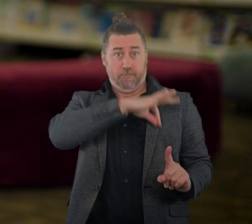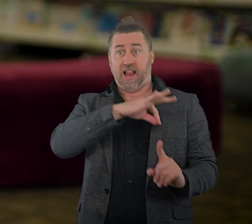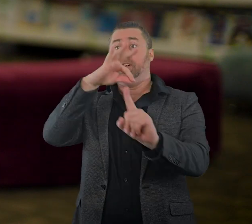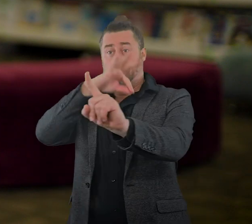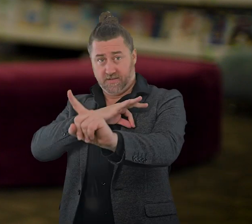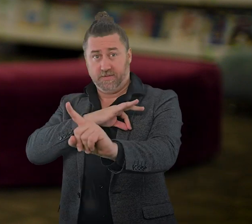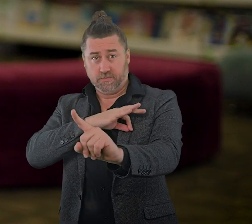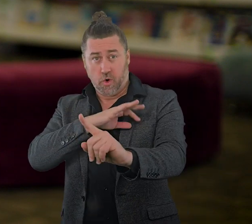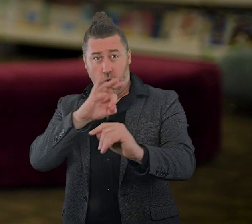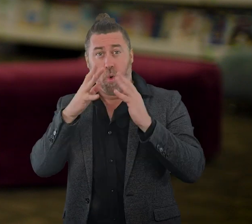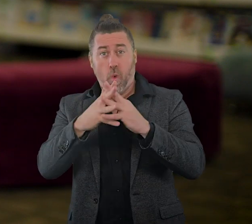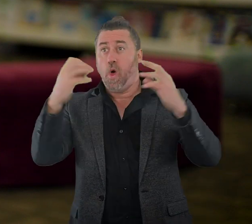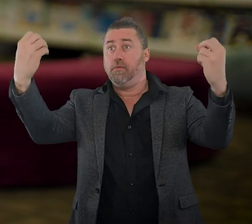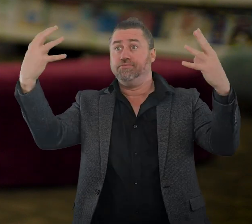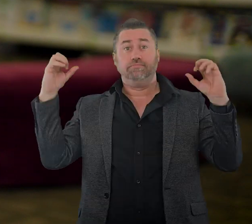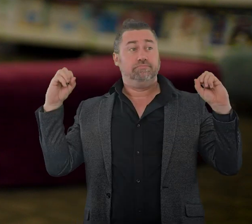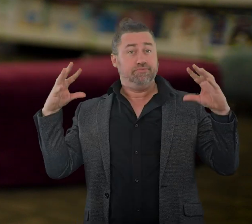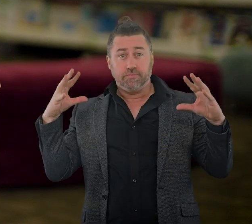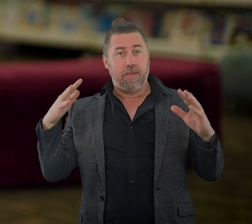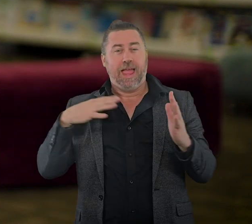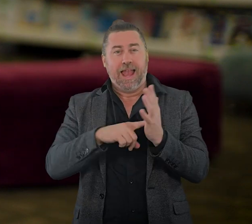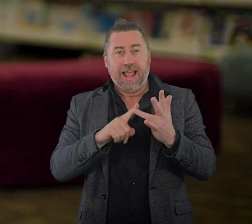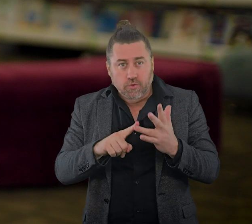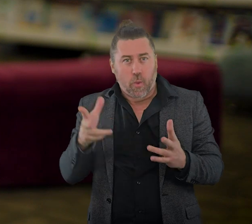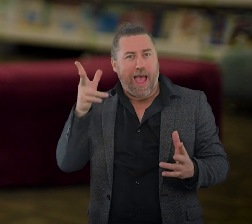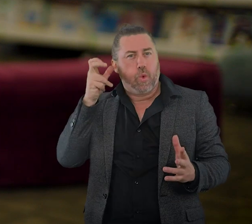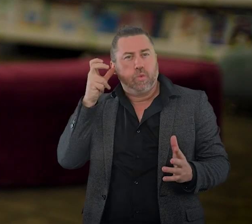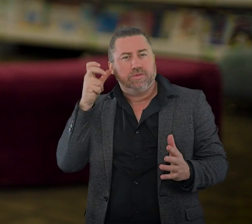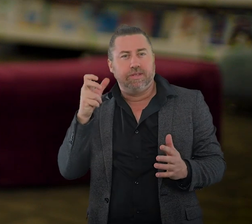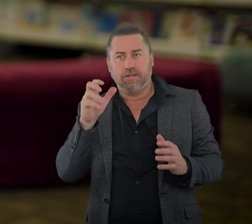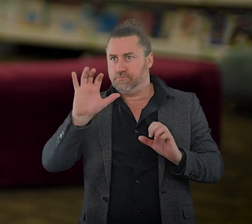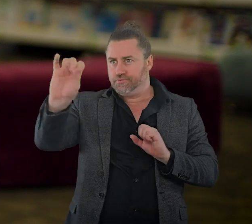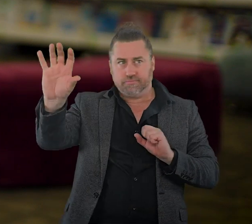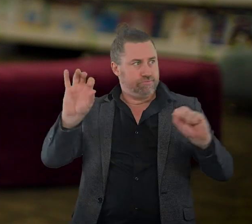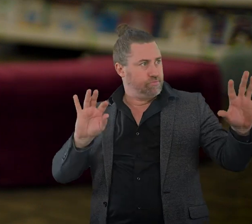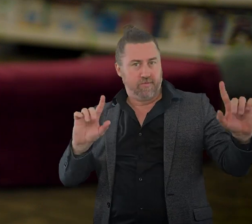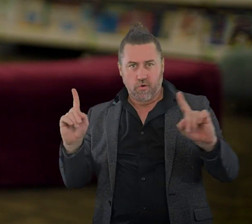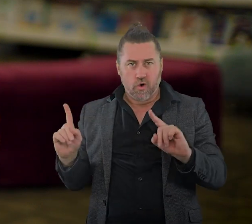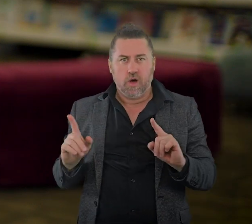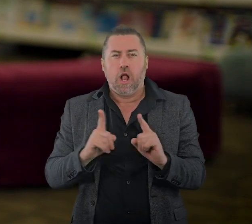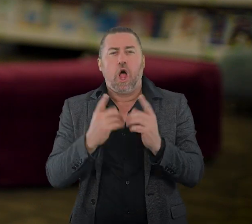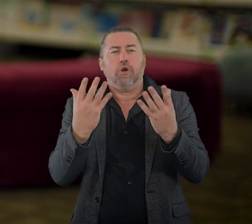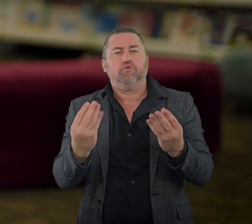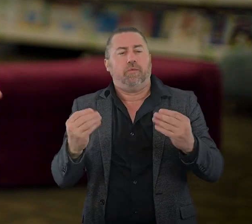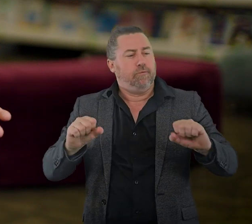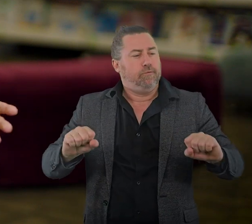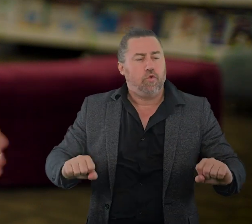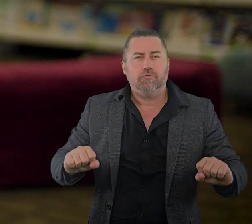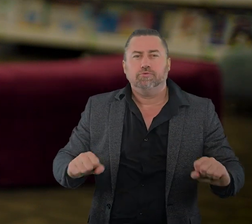but there's no point putting a Soundfield system in the classroom if you haven't addressed the acoustics of that classroom. So we're talking about the soft furnishings,